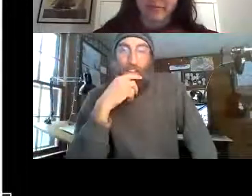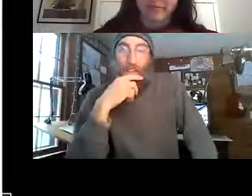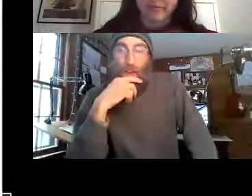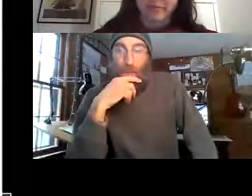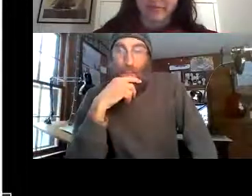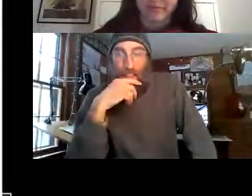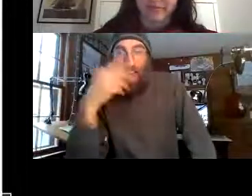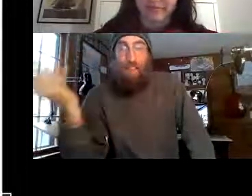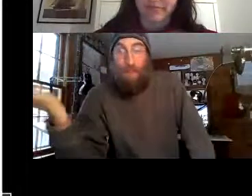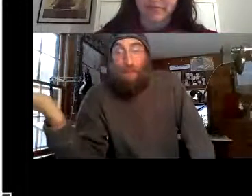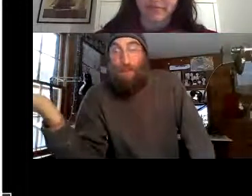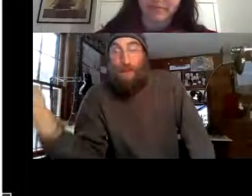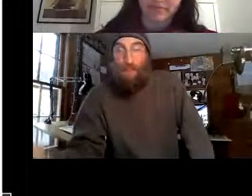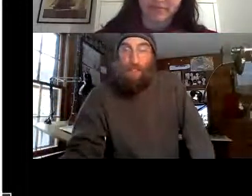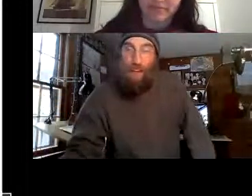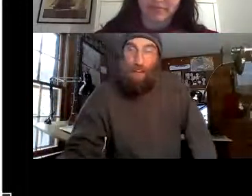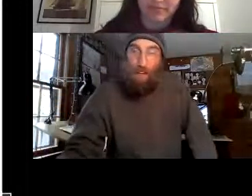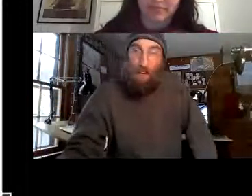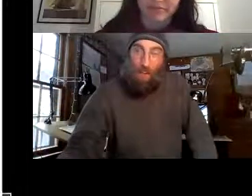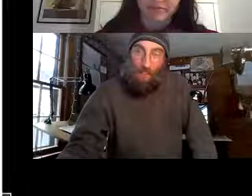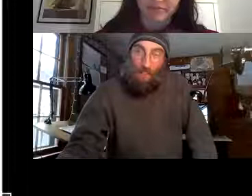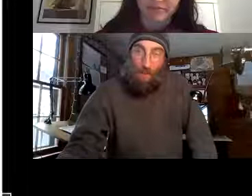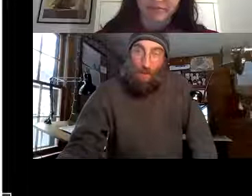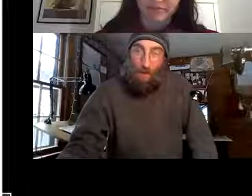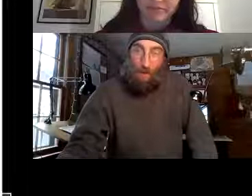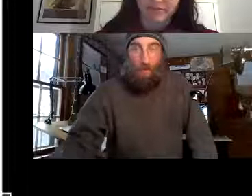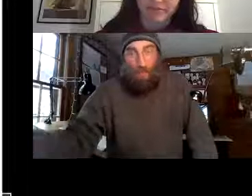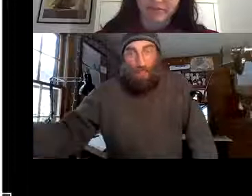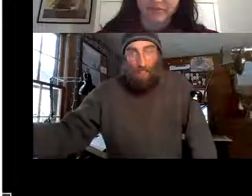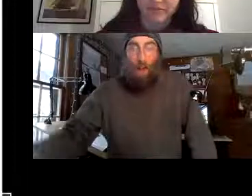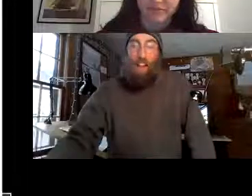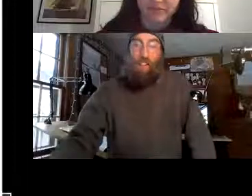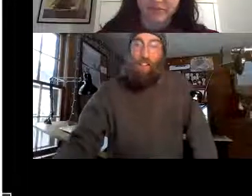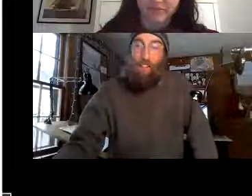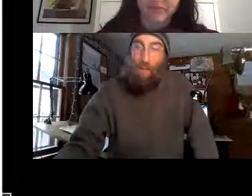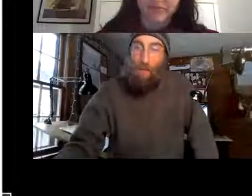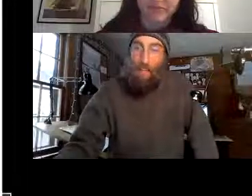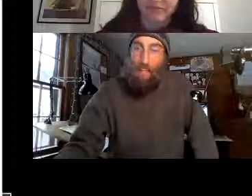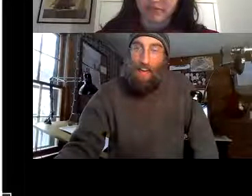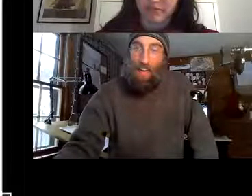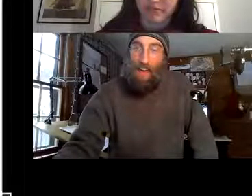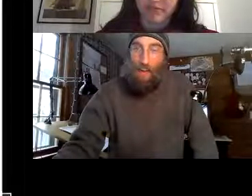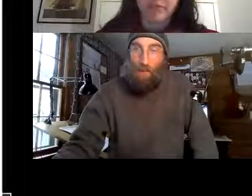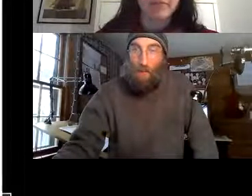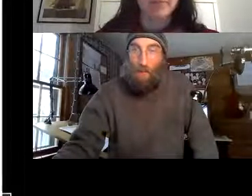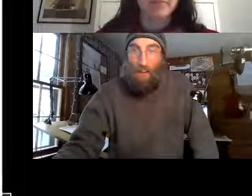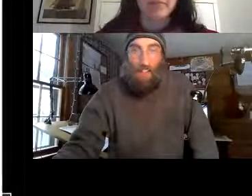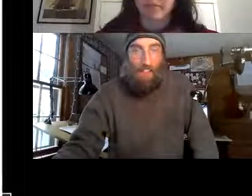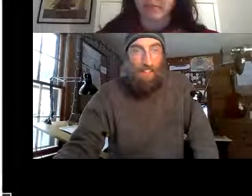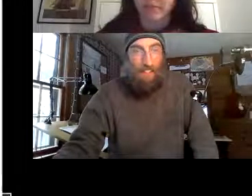these farms? I-- there are some pictures of Henniker farms of the time, or or from a little while after. So I can make a guess, they had, probably,